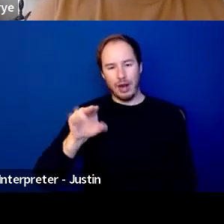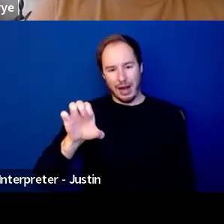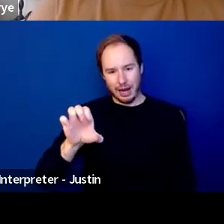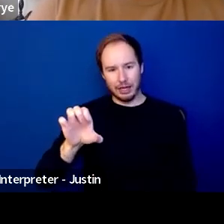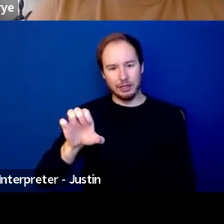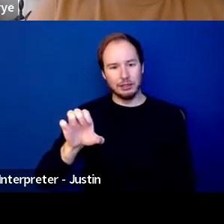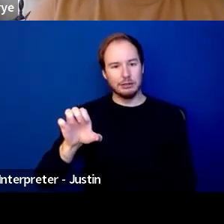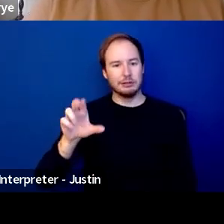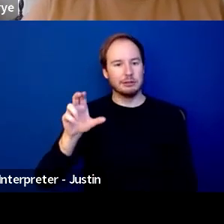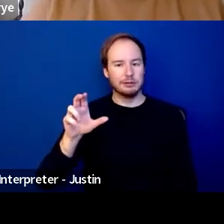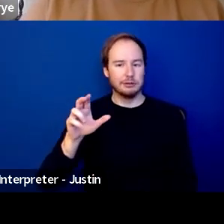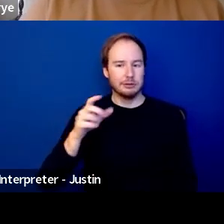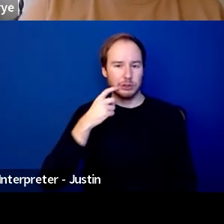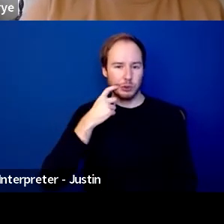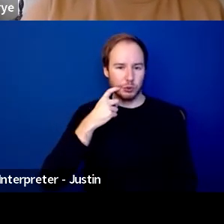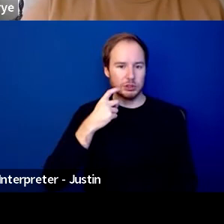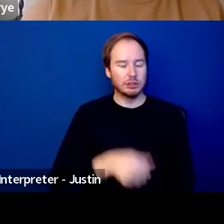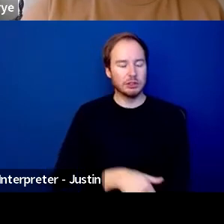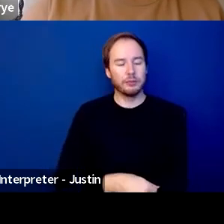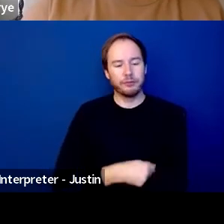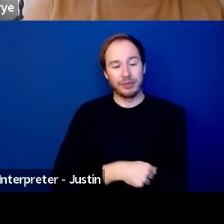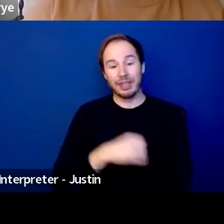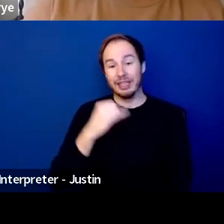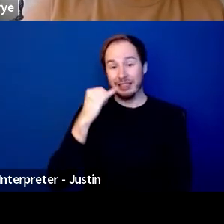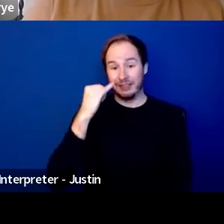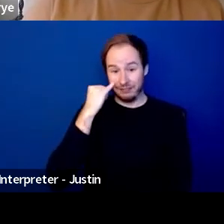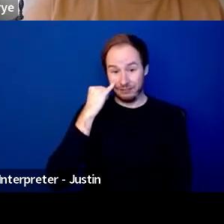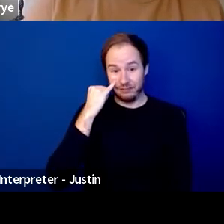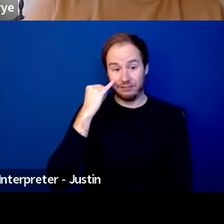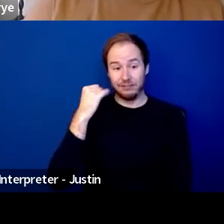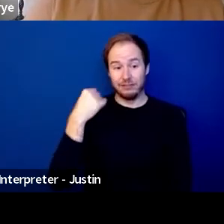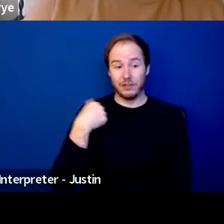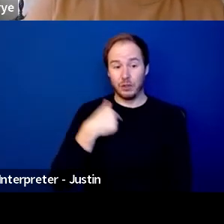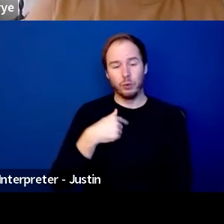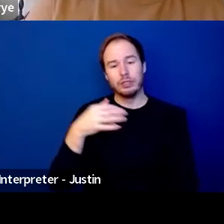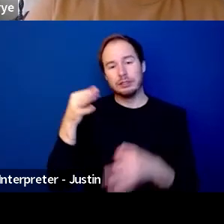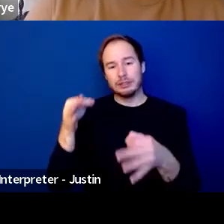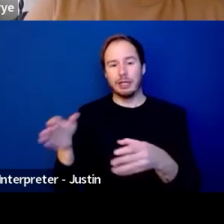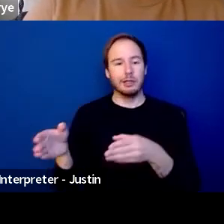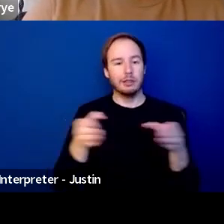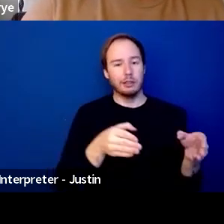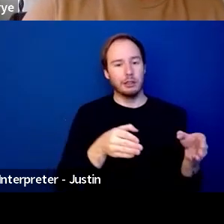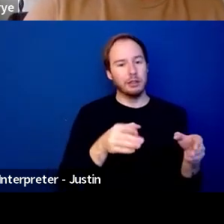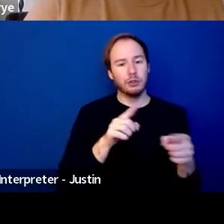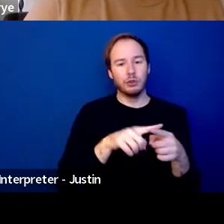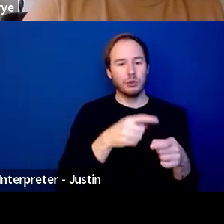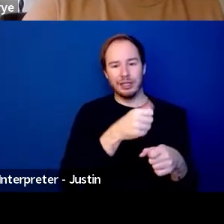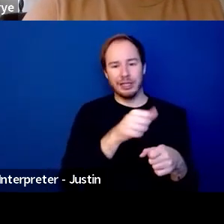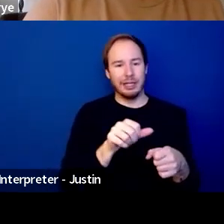If we had chosen to go into a neighborhood of Atlanta called the Bluff,